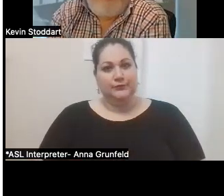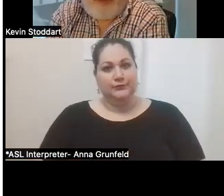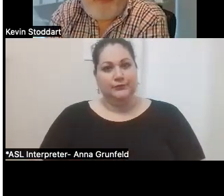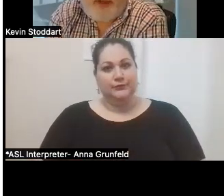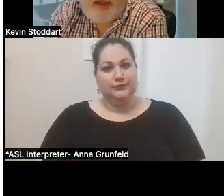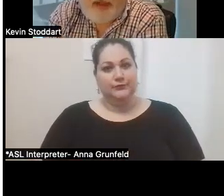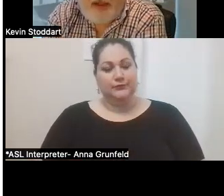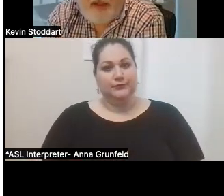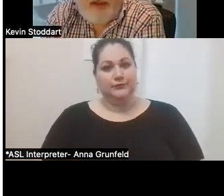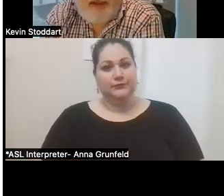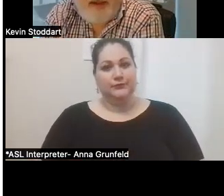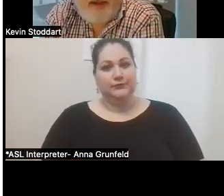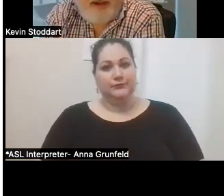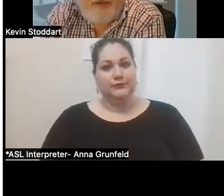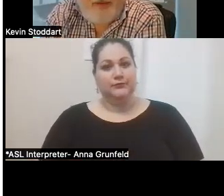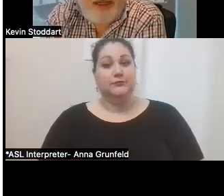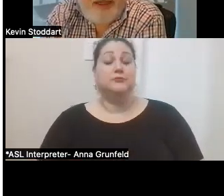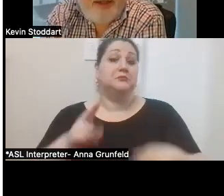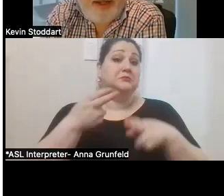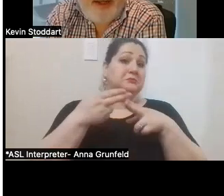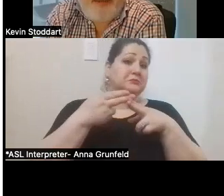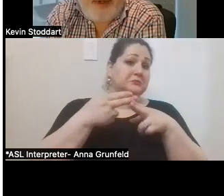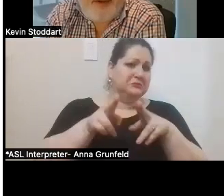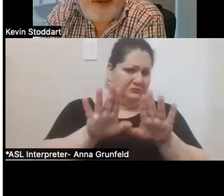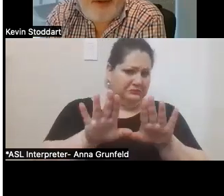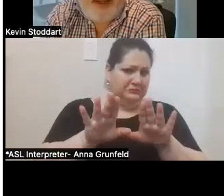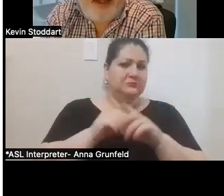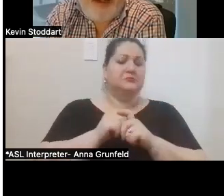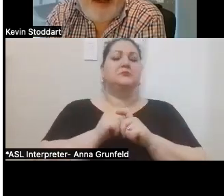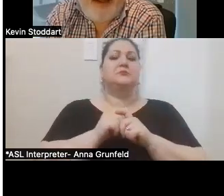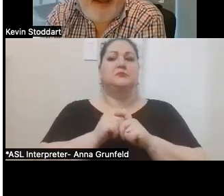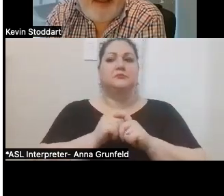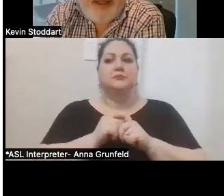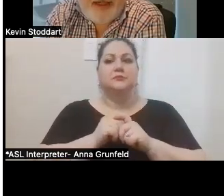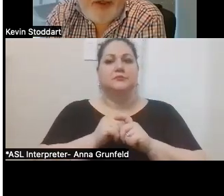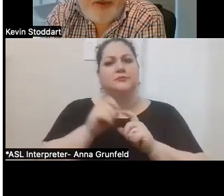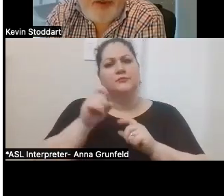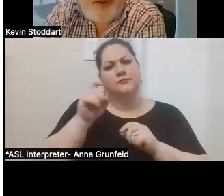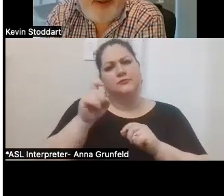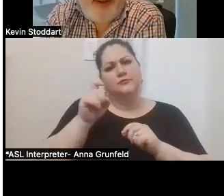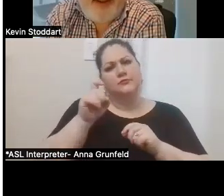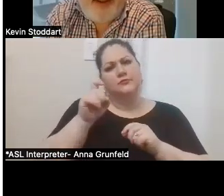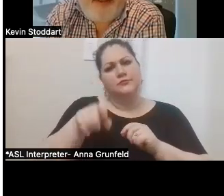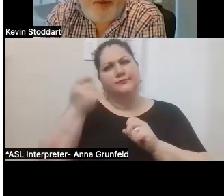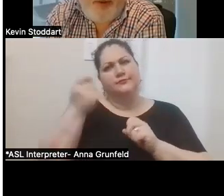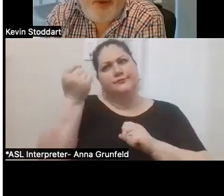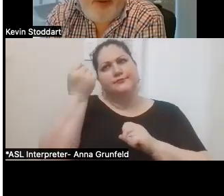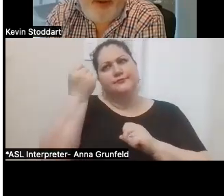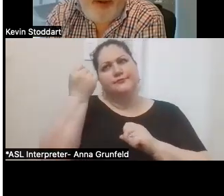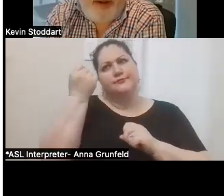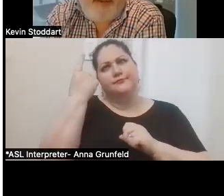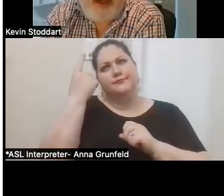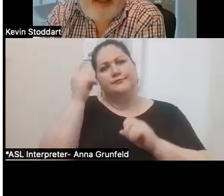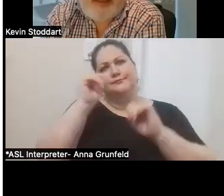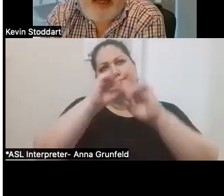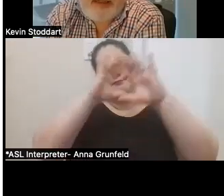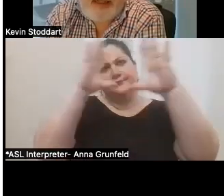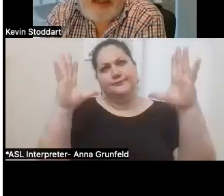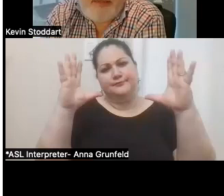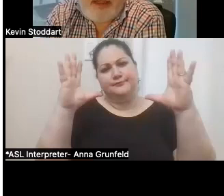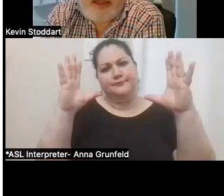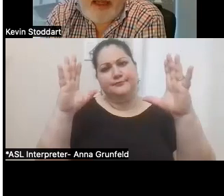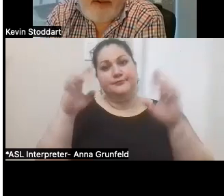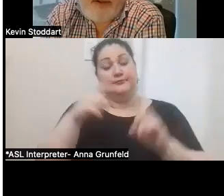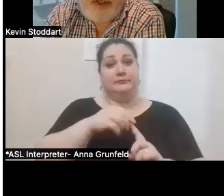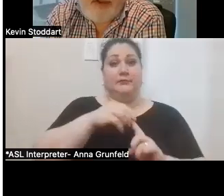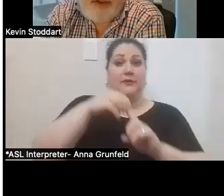Briefly, we need to think about the essential role of accessibility counsellors.